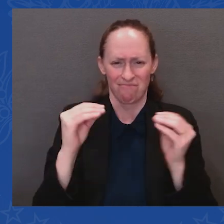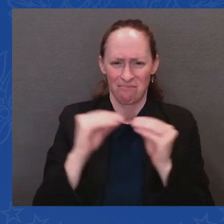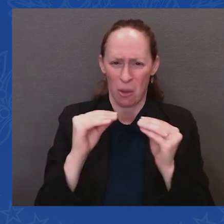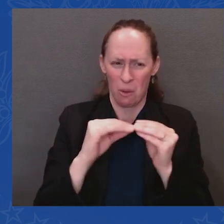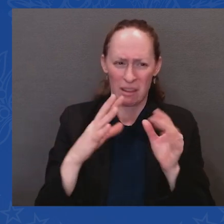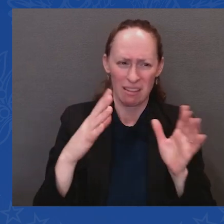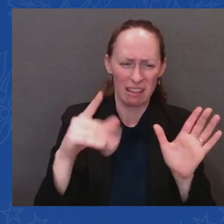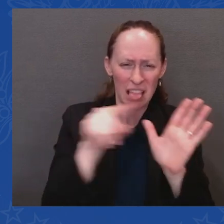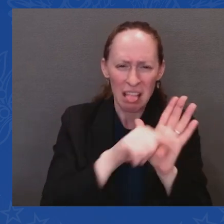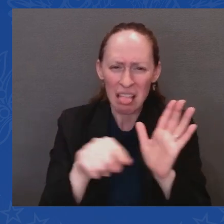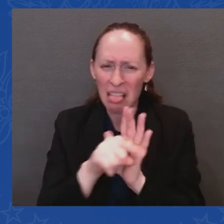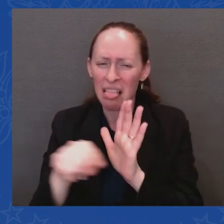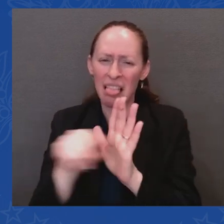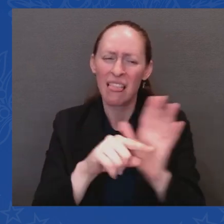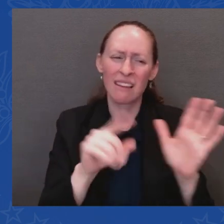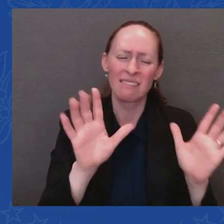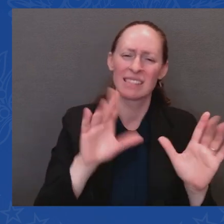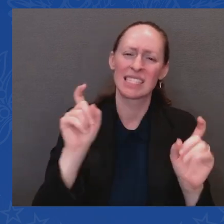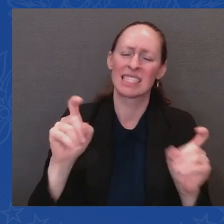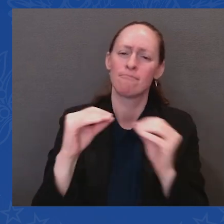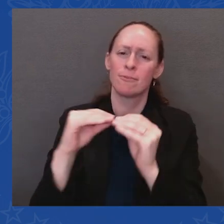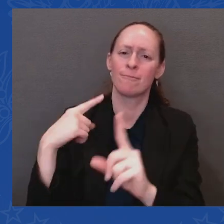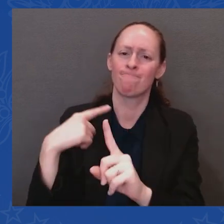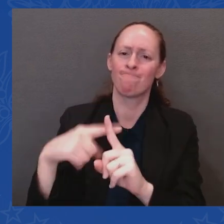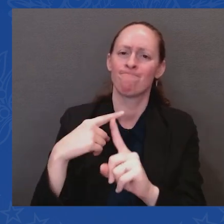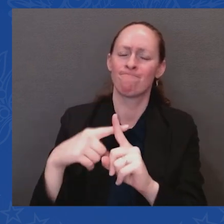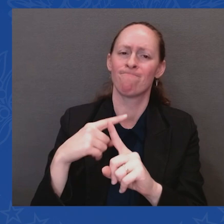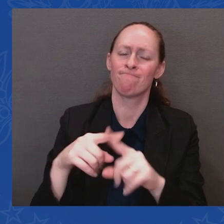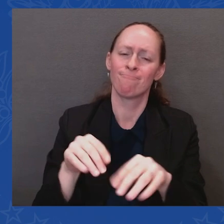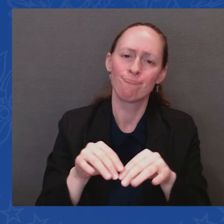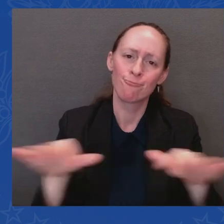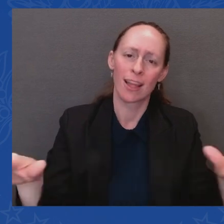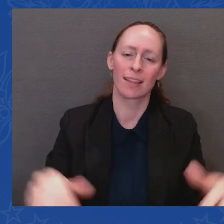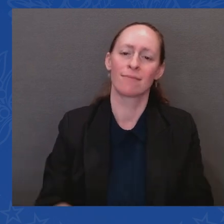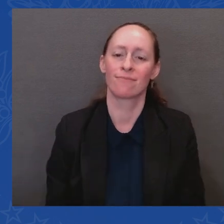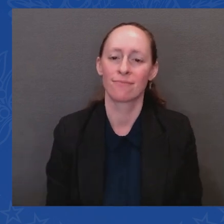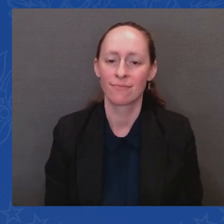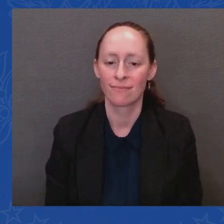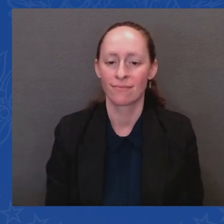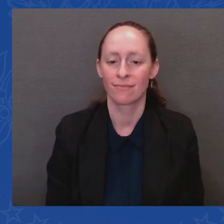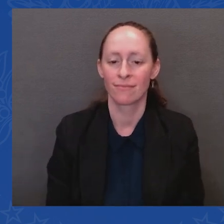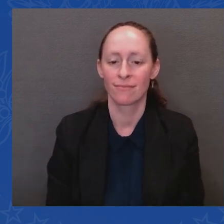And to Hida Montoya, our emcee, for today's event. So Hida has two jobs.